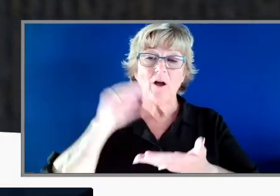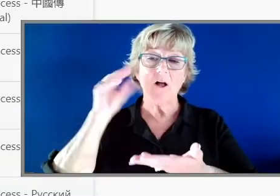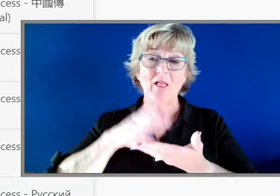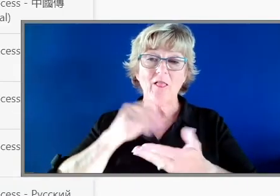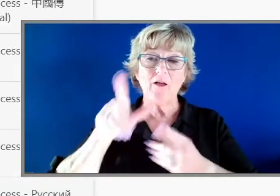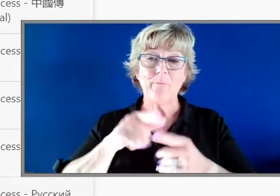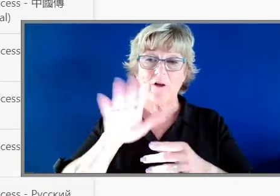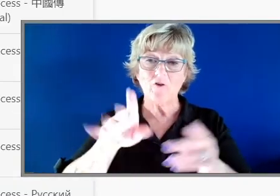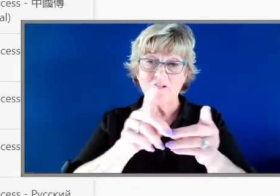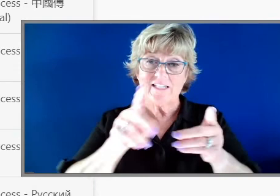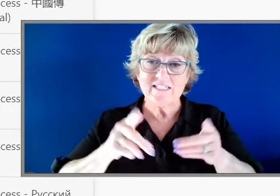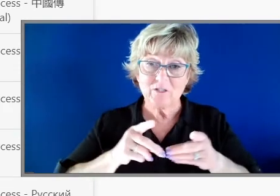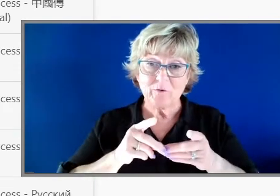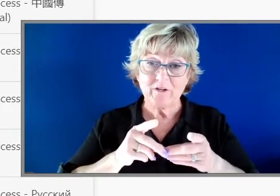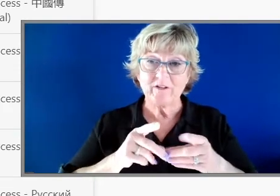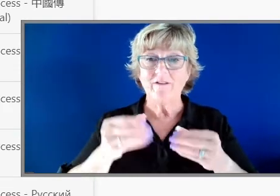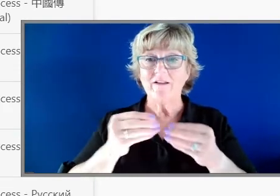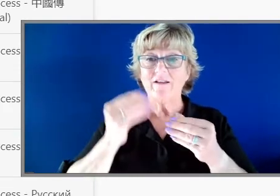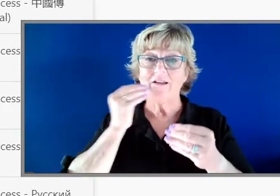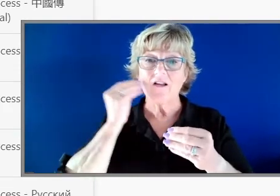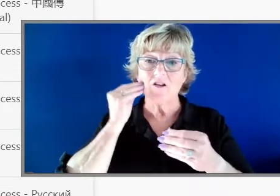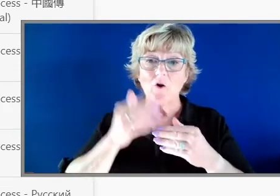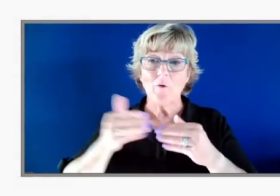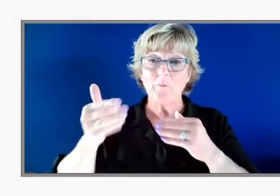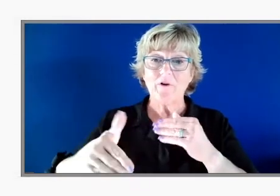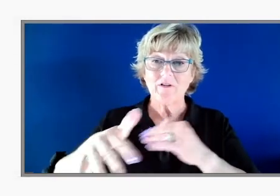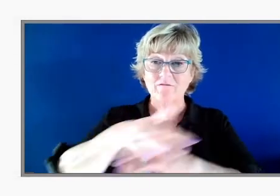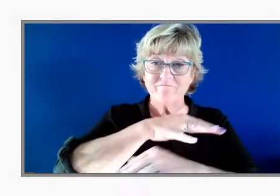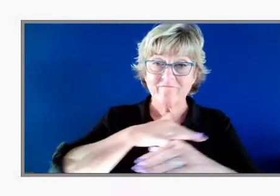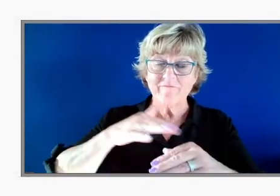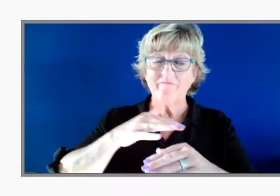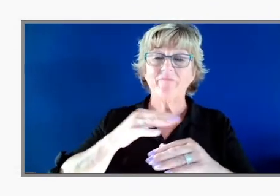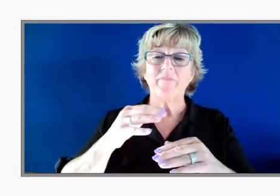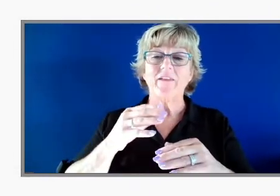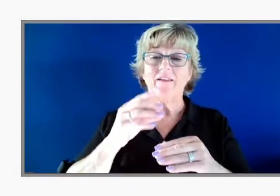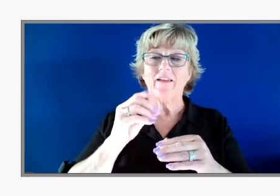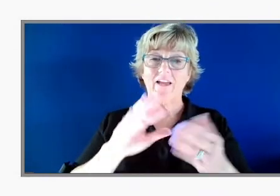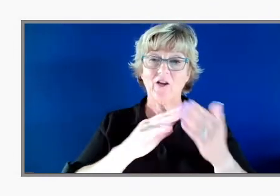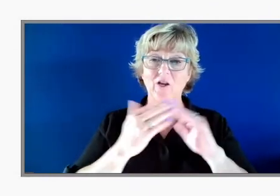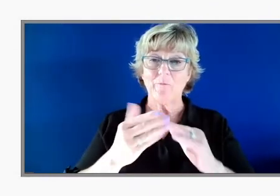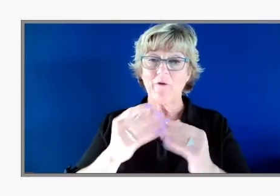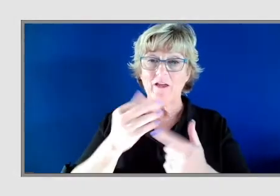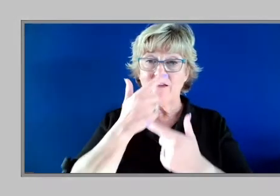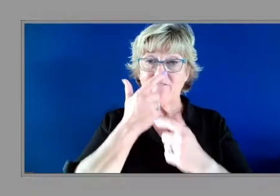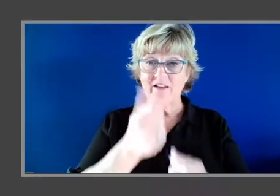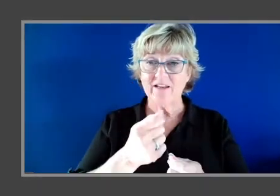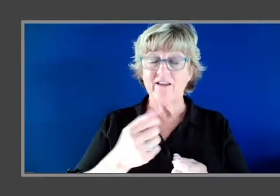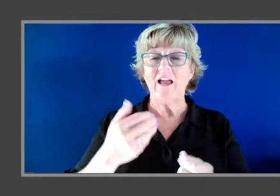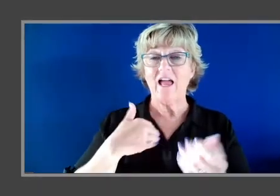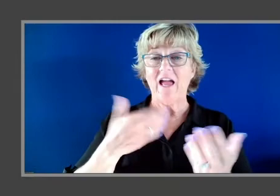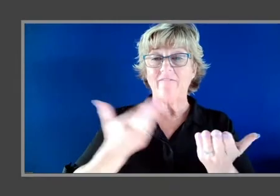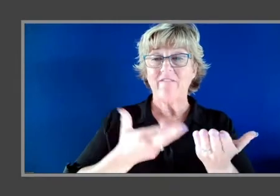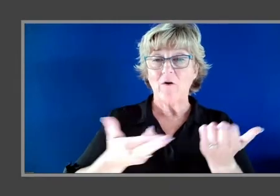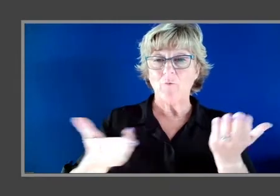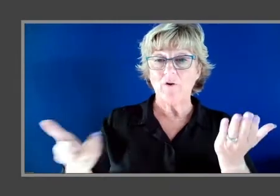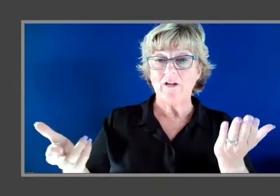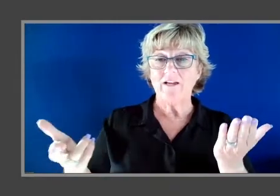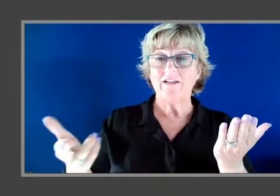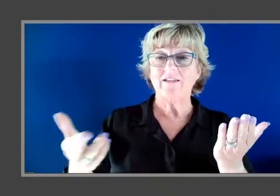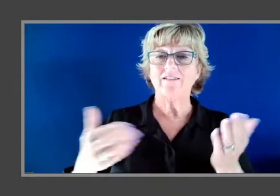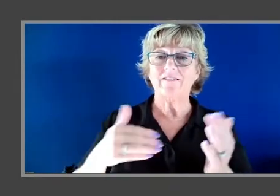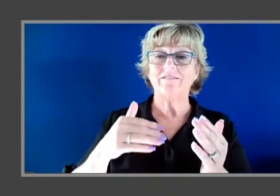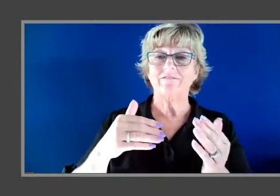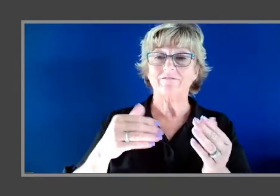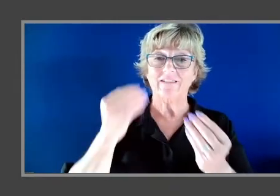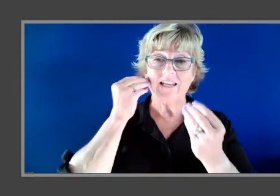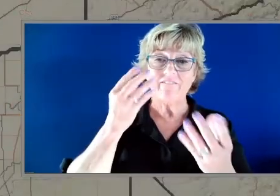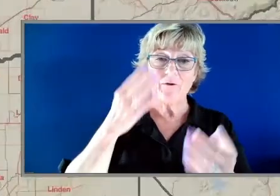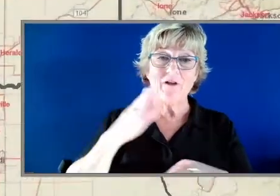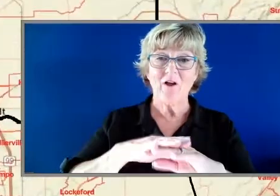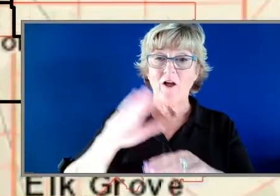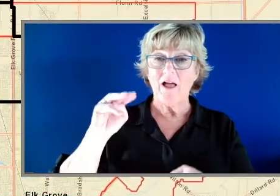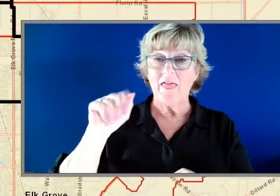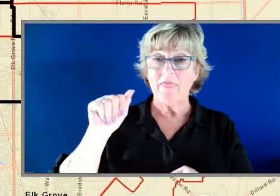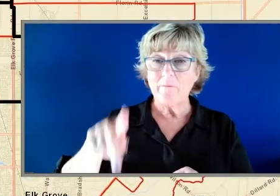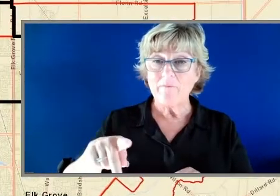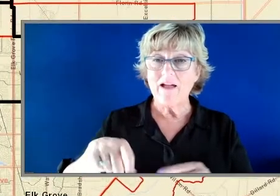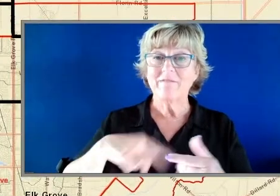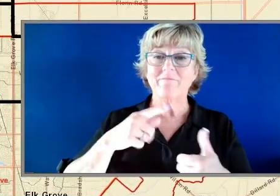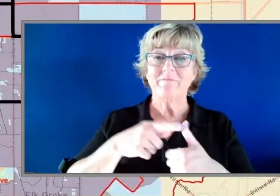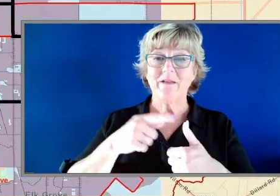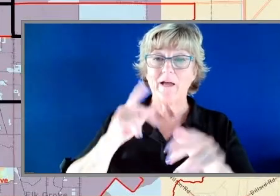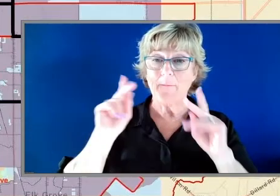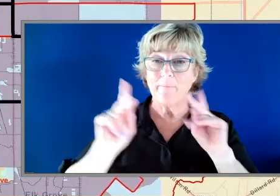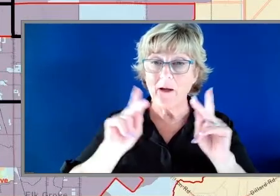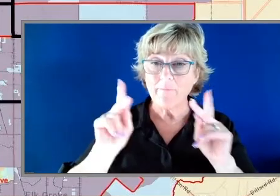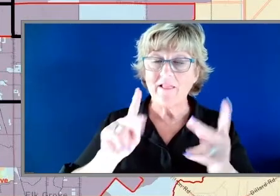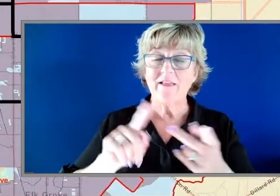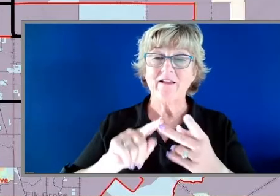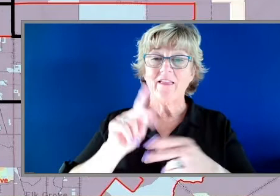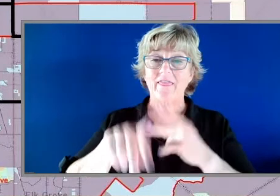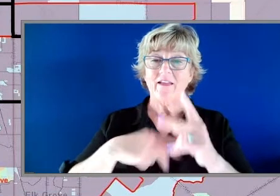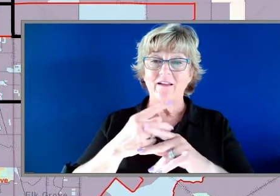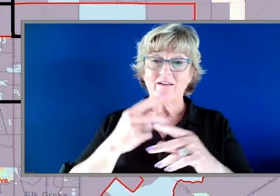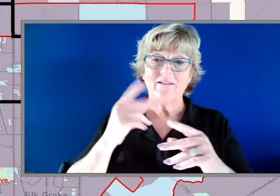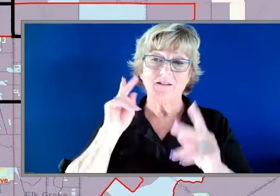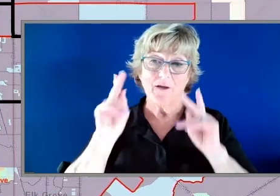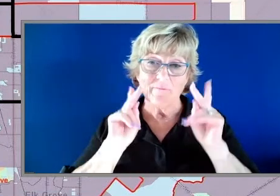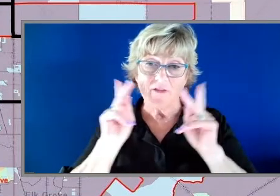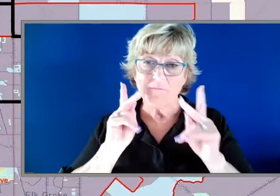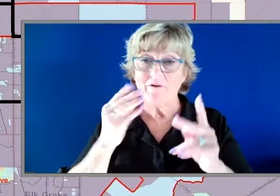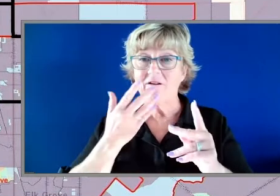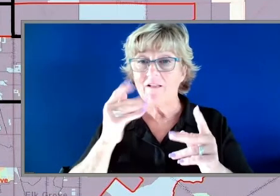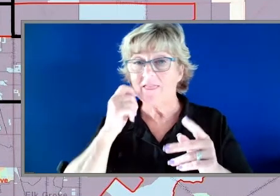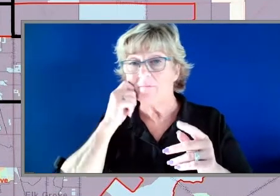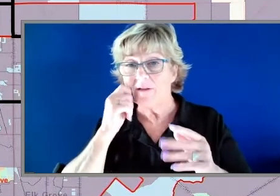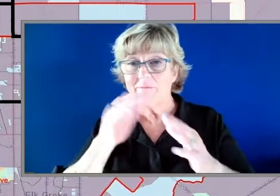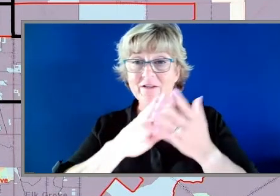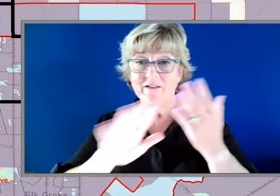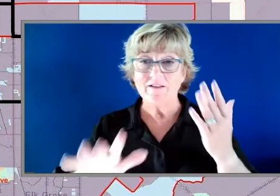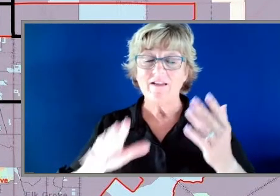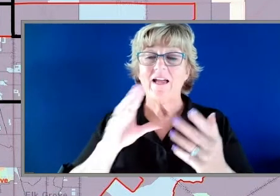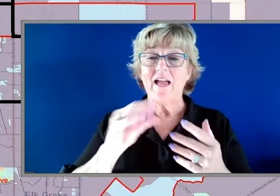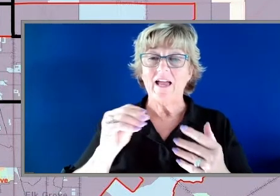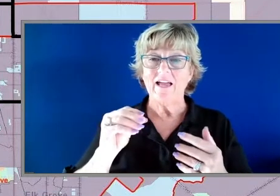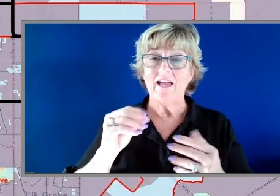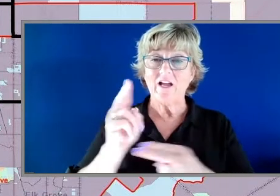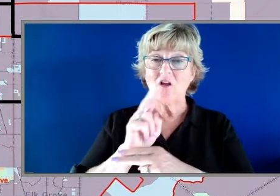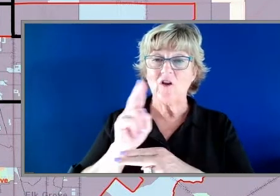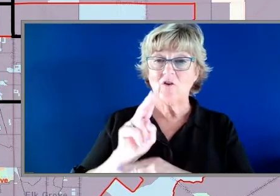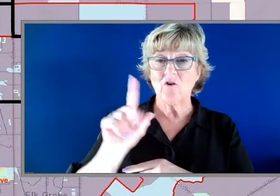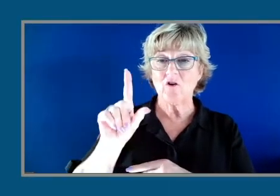Studio: Get informed learn more about your district neighborhood or community of interest resources are available to you